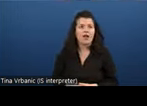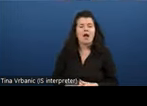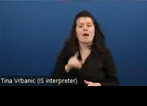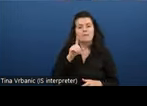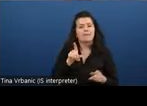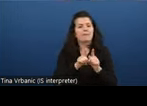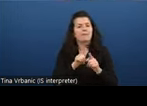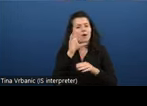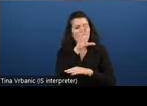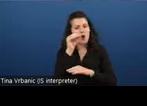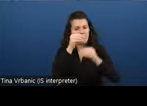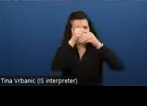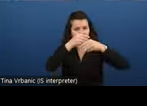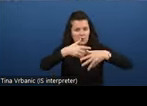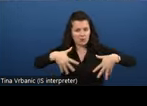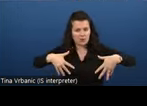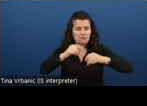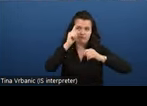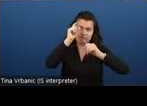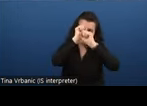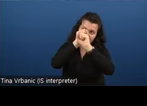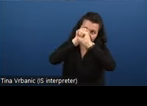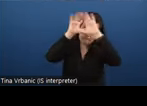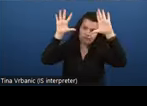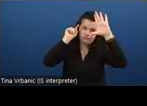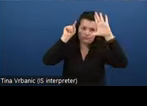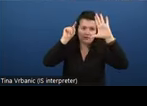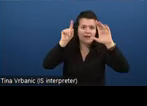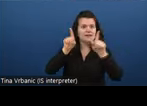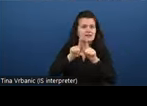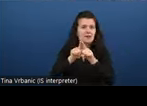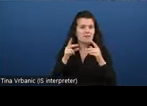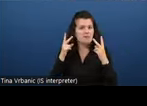And we heard this a little bit earlier again from Paul around some of the work that we're